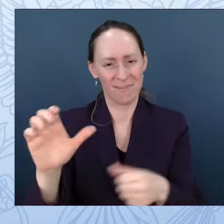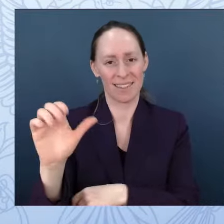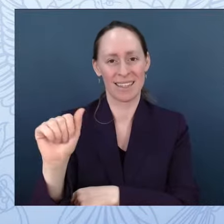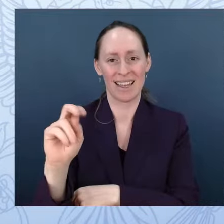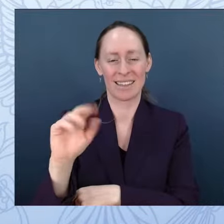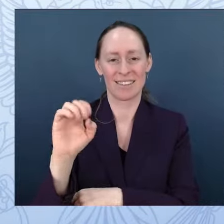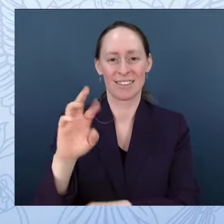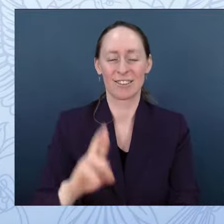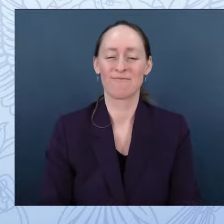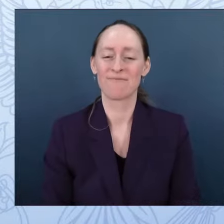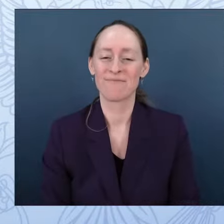Thank you, Press.